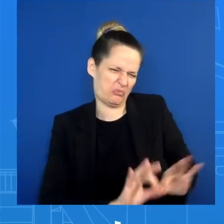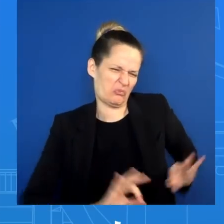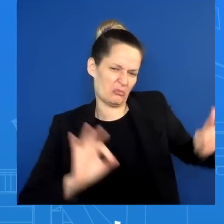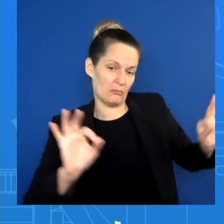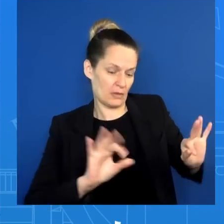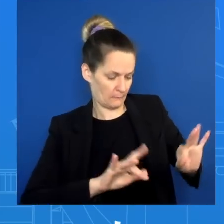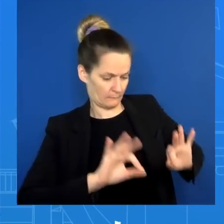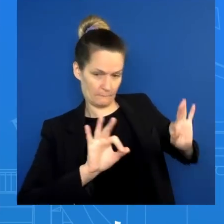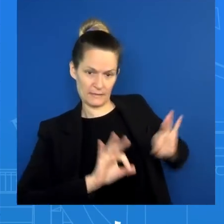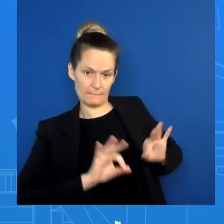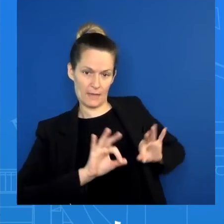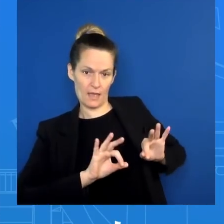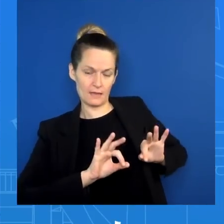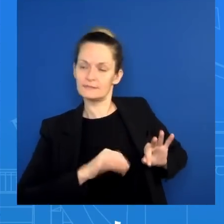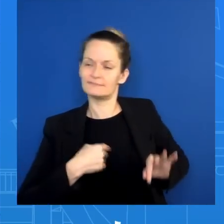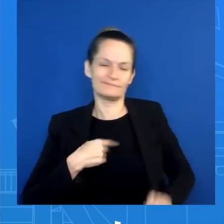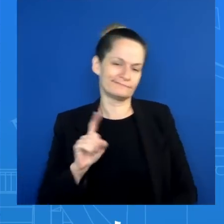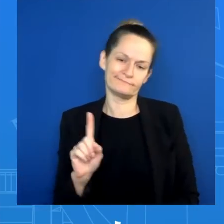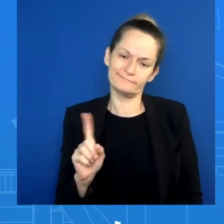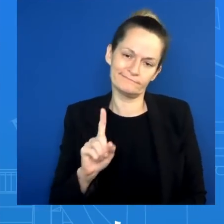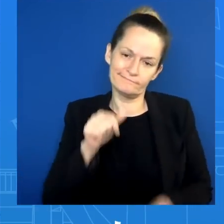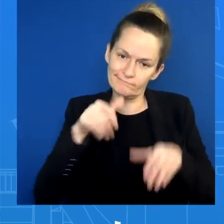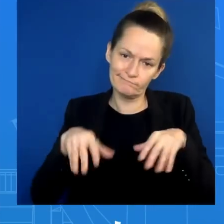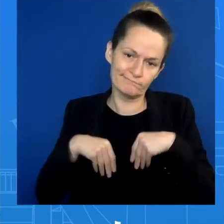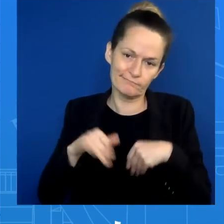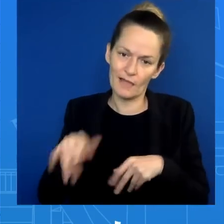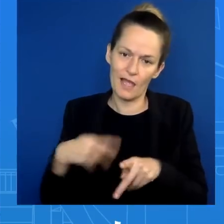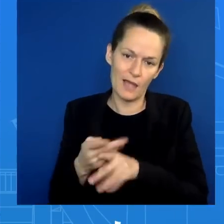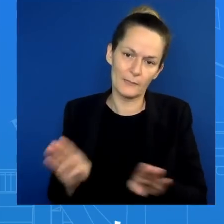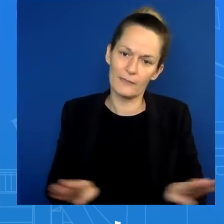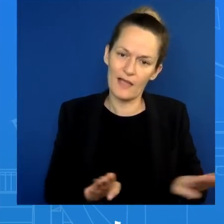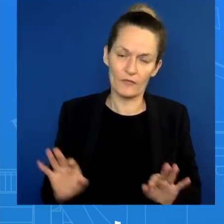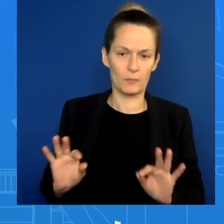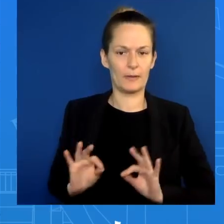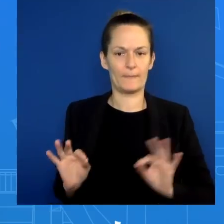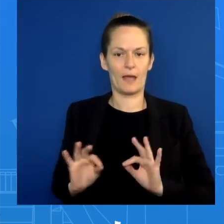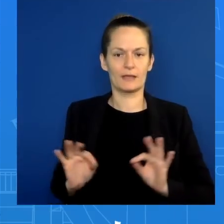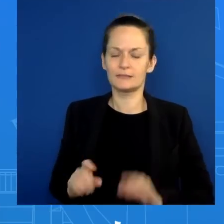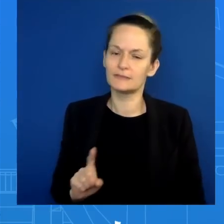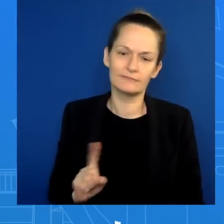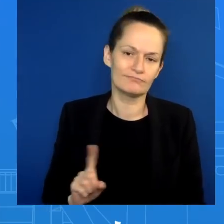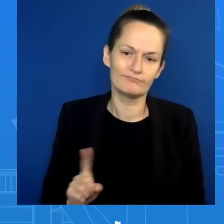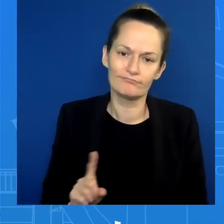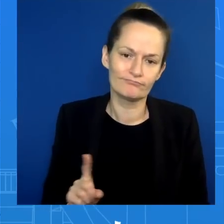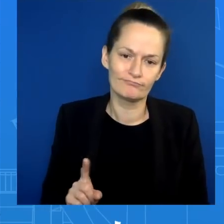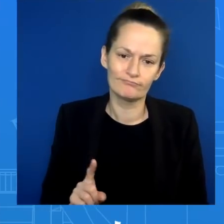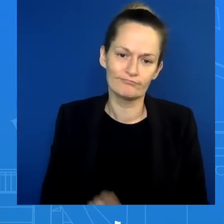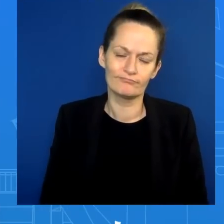And then we have taken other steps, right? We have taken other steps through the American rescue plan to provide it for $40 billion